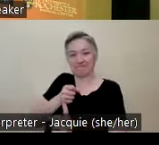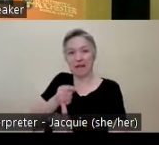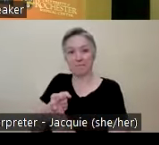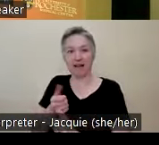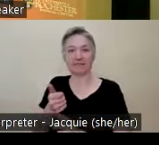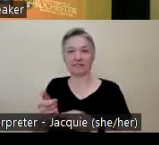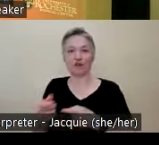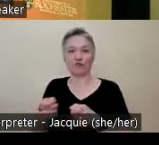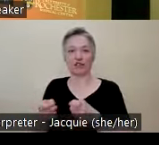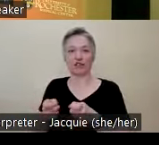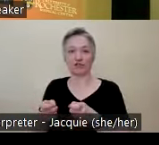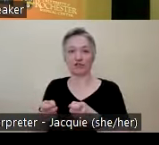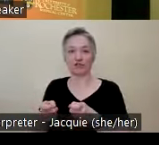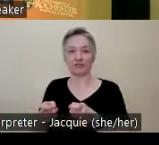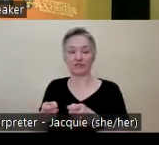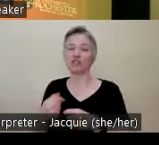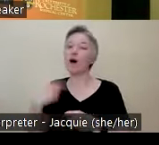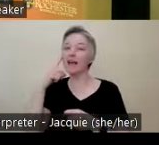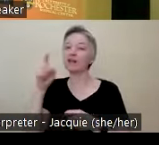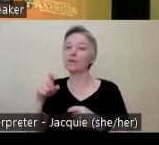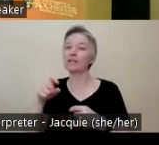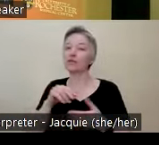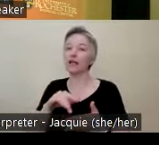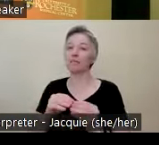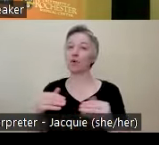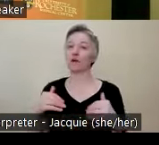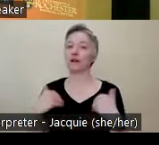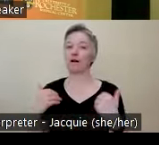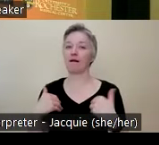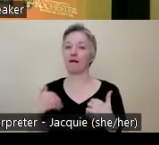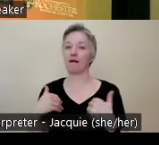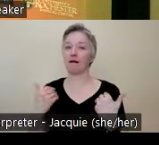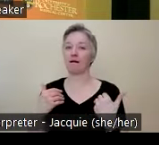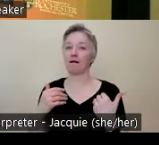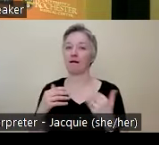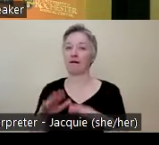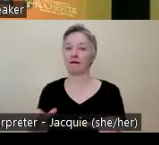think we'd have to go much younger um in order to look at that or I would want to go much younger